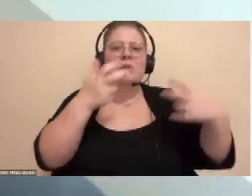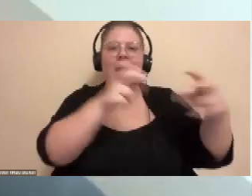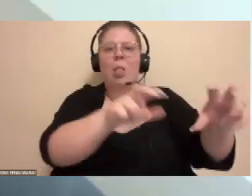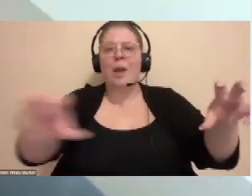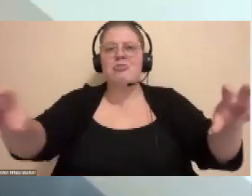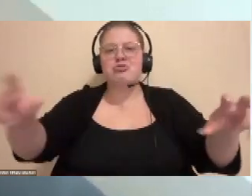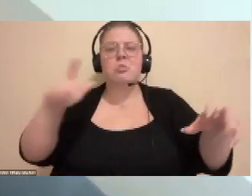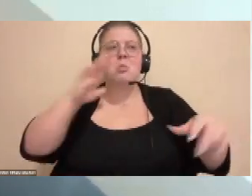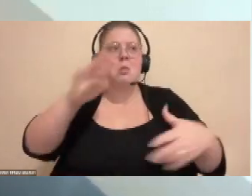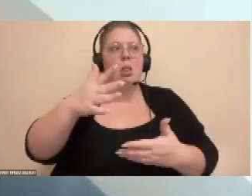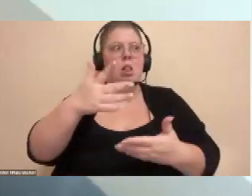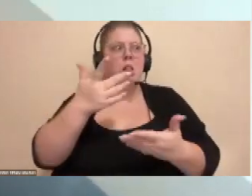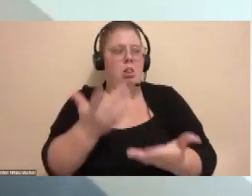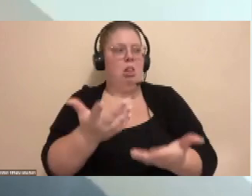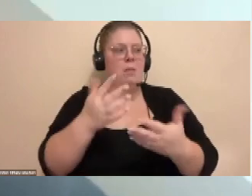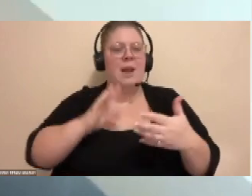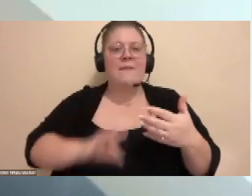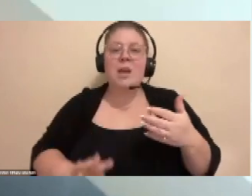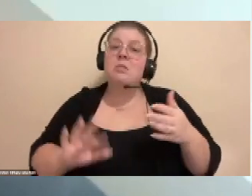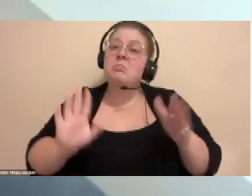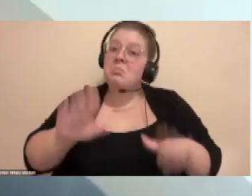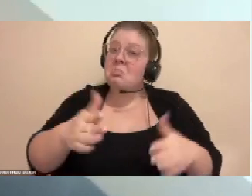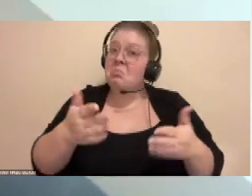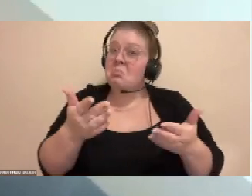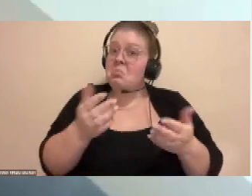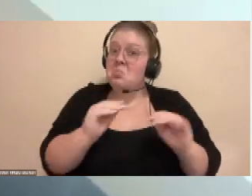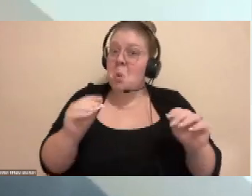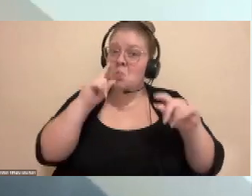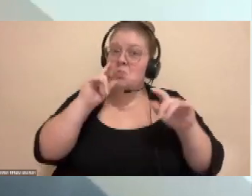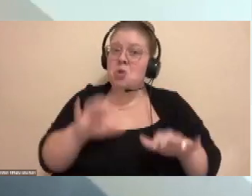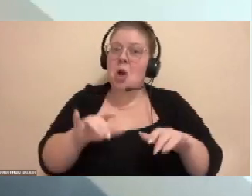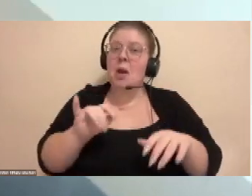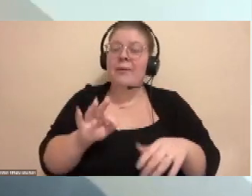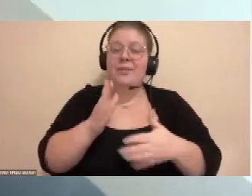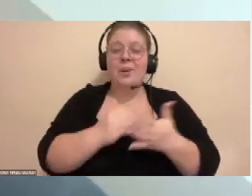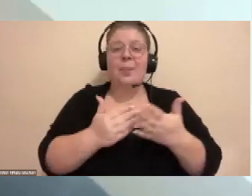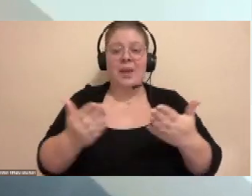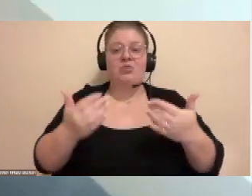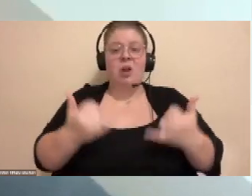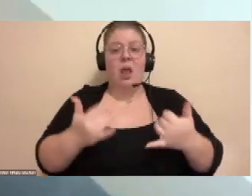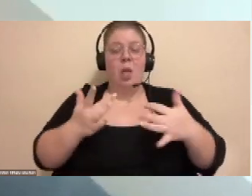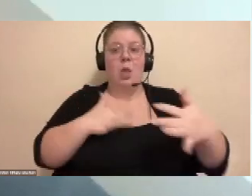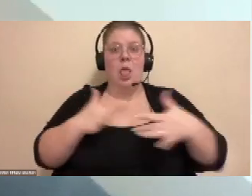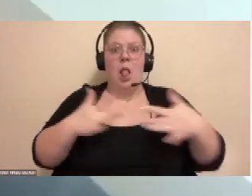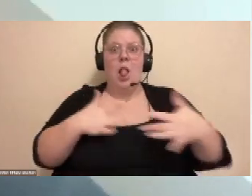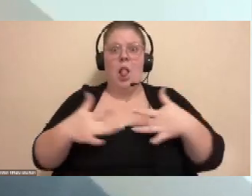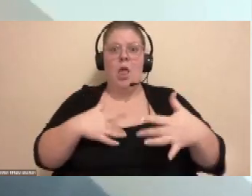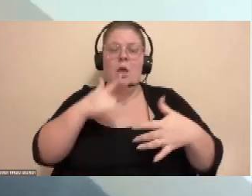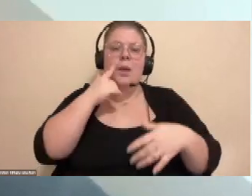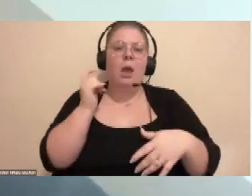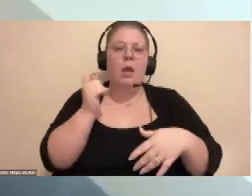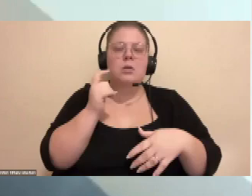me if some things that we're very concerned about right now because of how they are